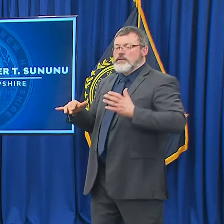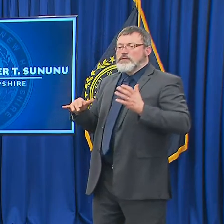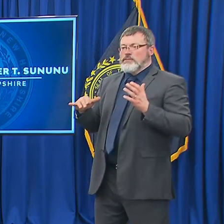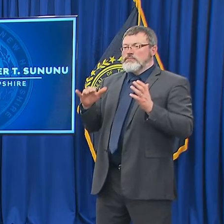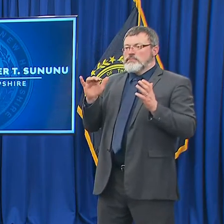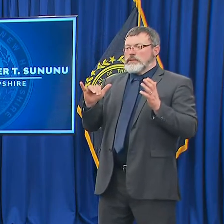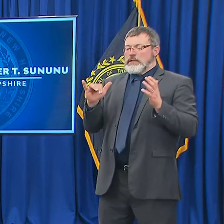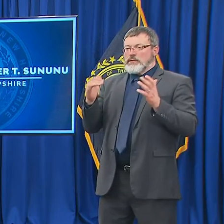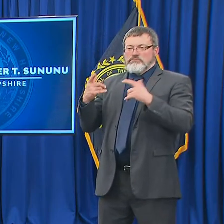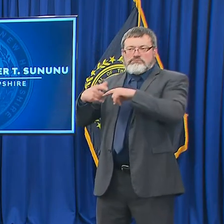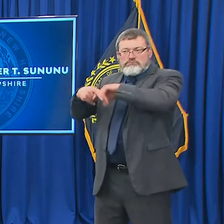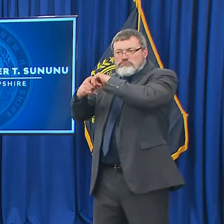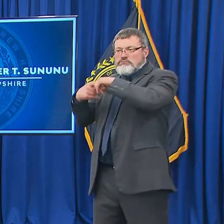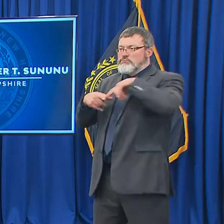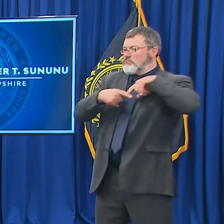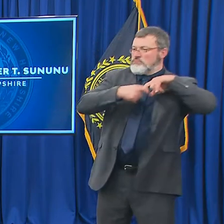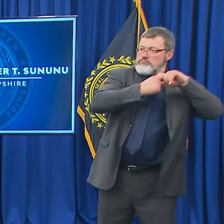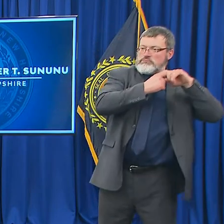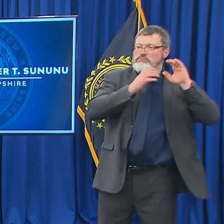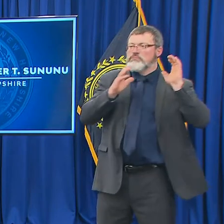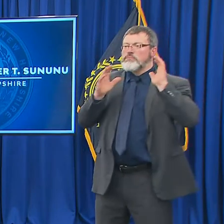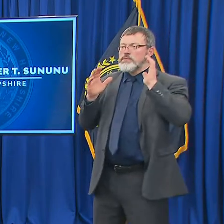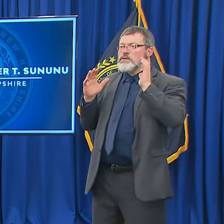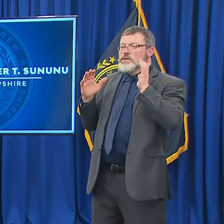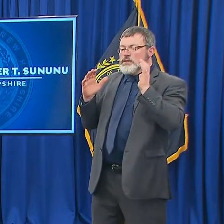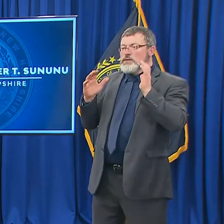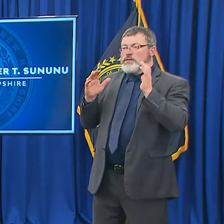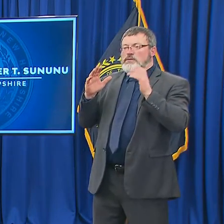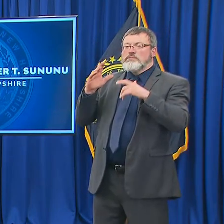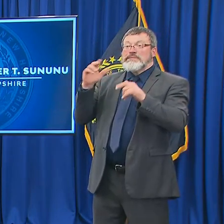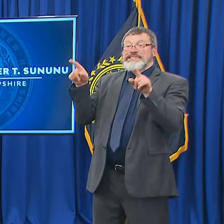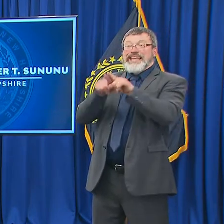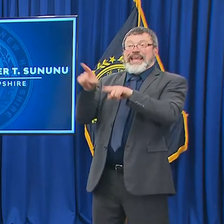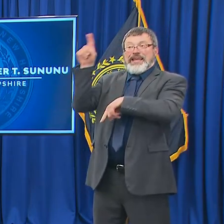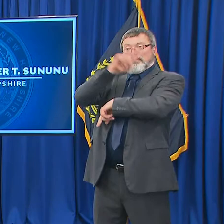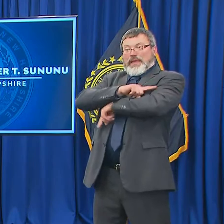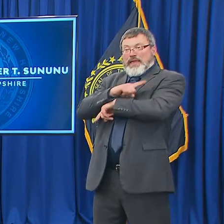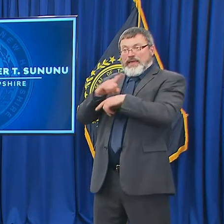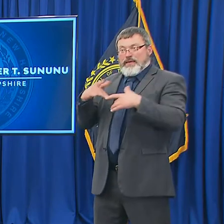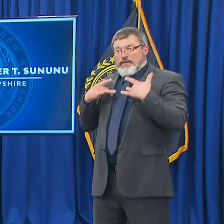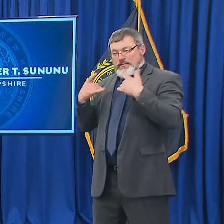that can be stood up within 48 hours to 72 hours. So we're ready to go.